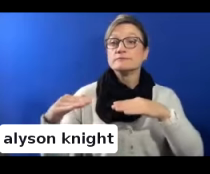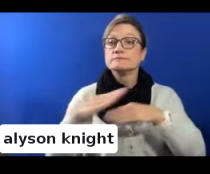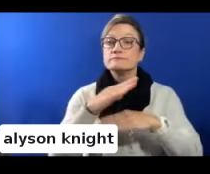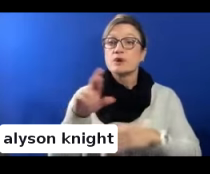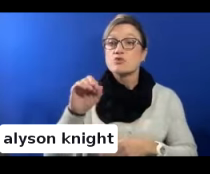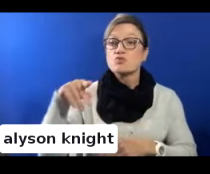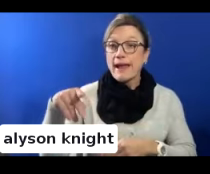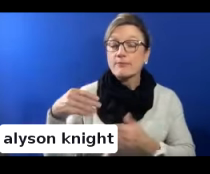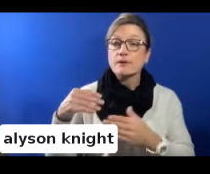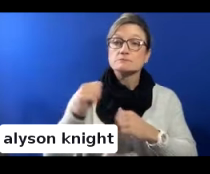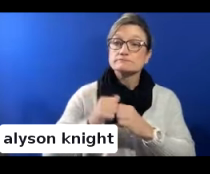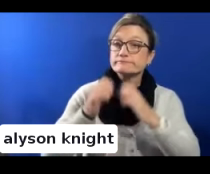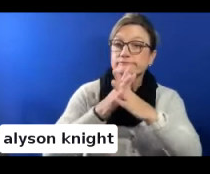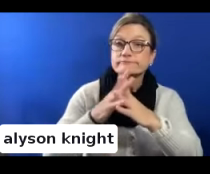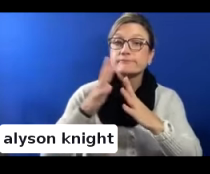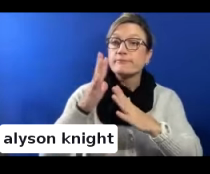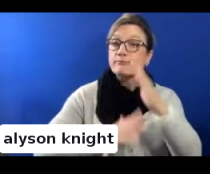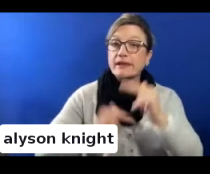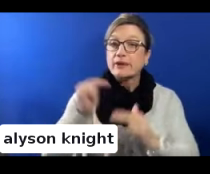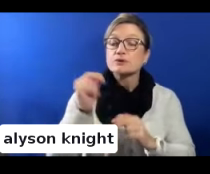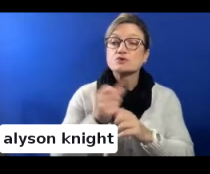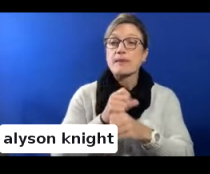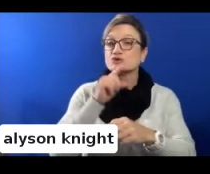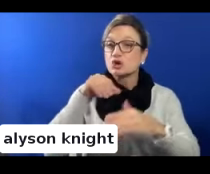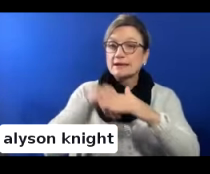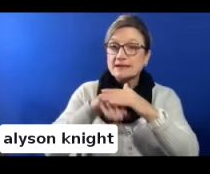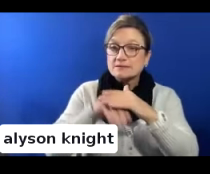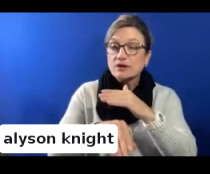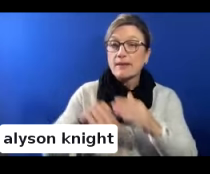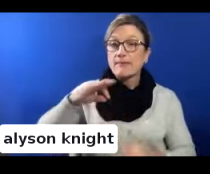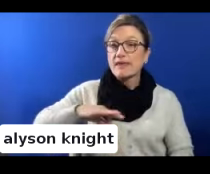installed to ensure accessibility and benefited 30 people with paralysis.